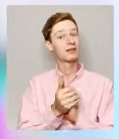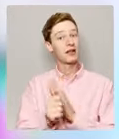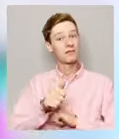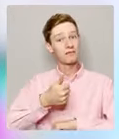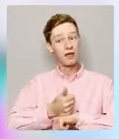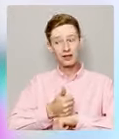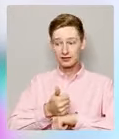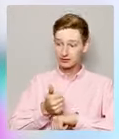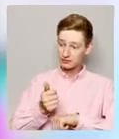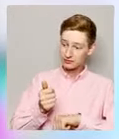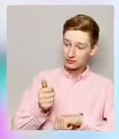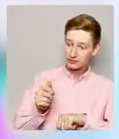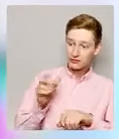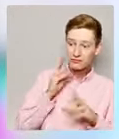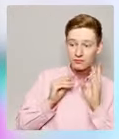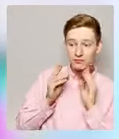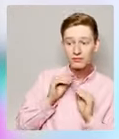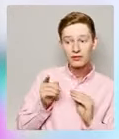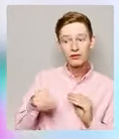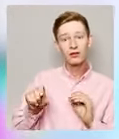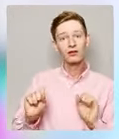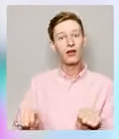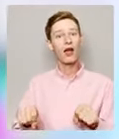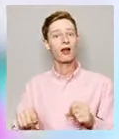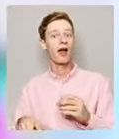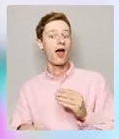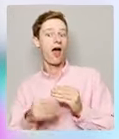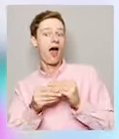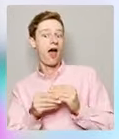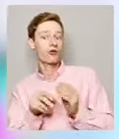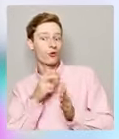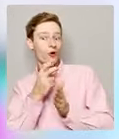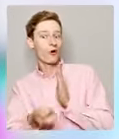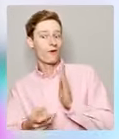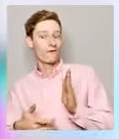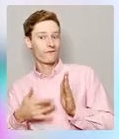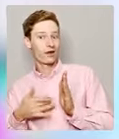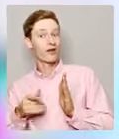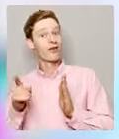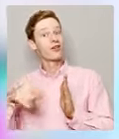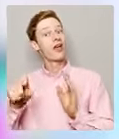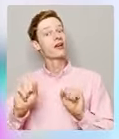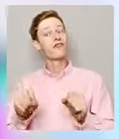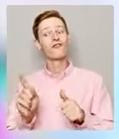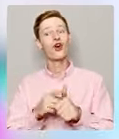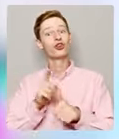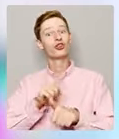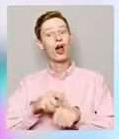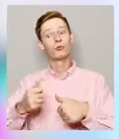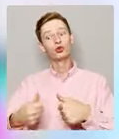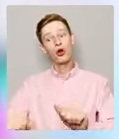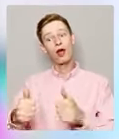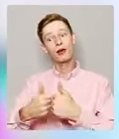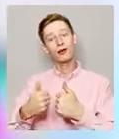where demanding better performance from the user can add to the challenge or immersive feel. By letting users select this on their first session,